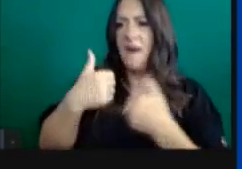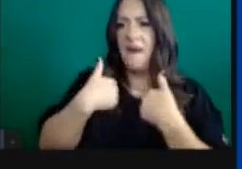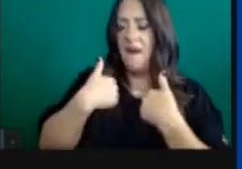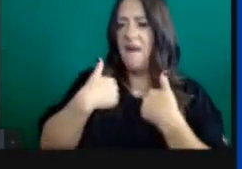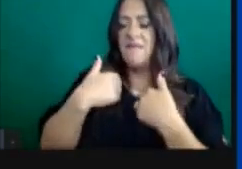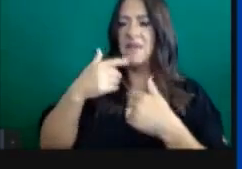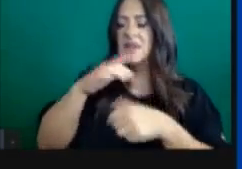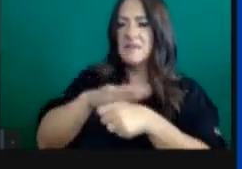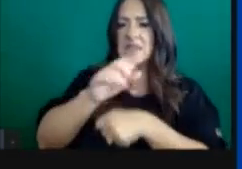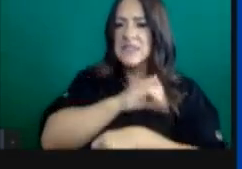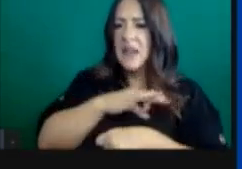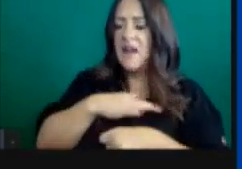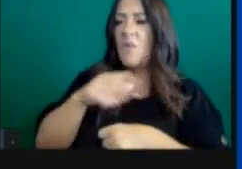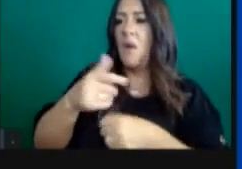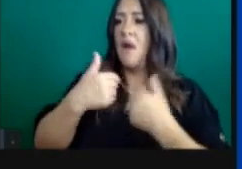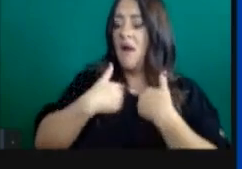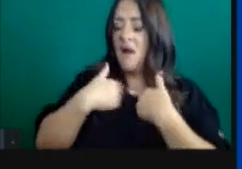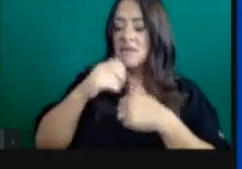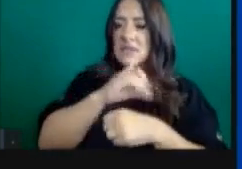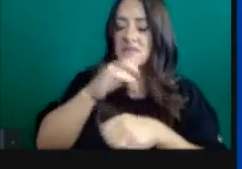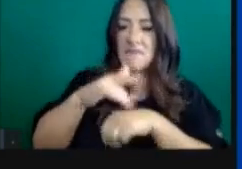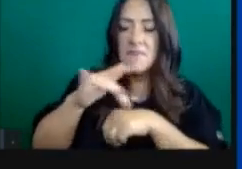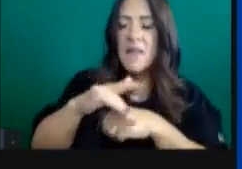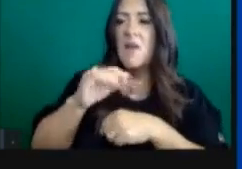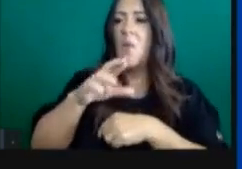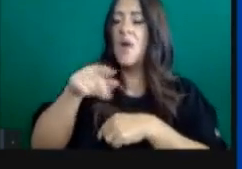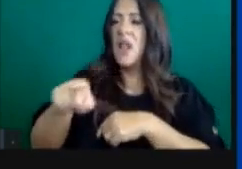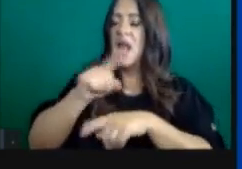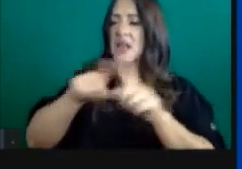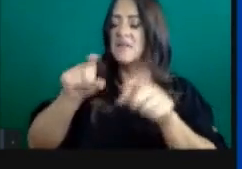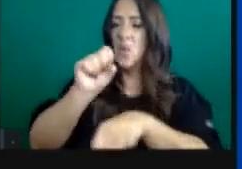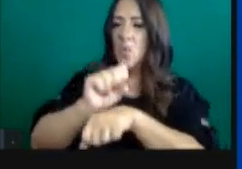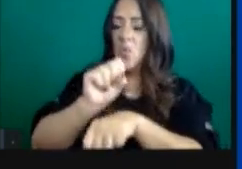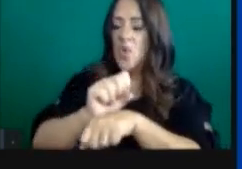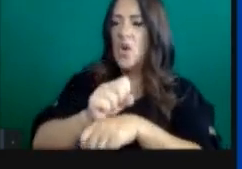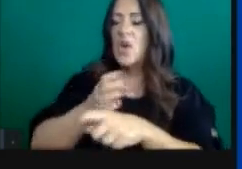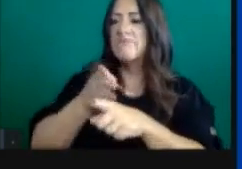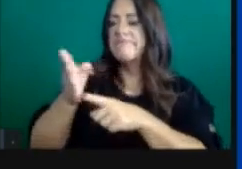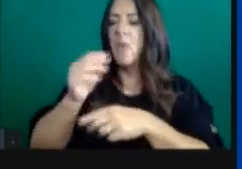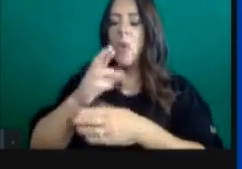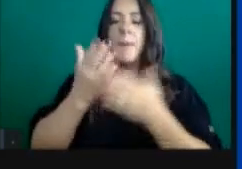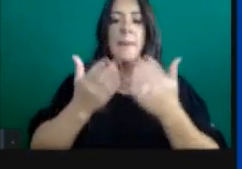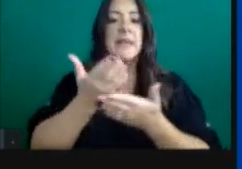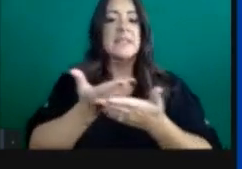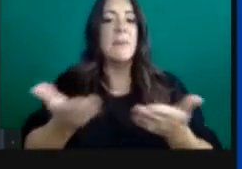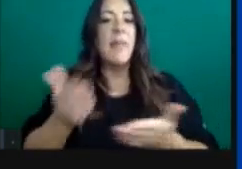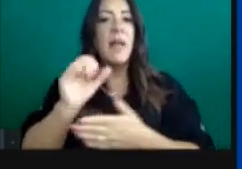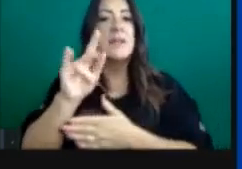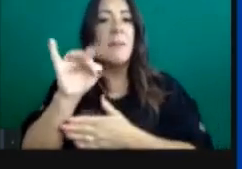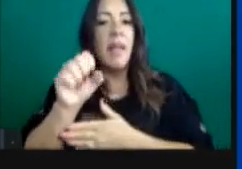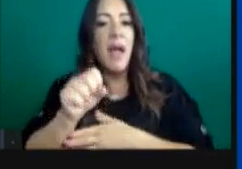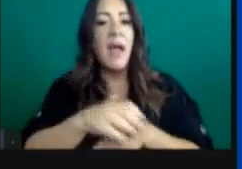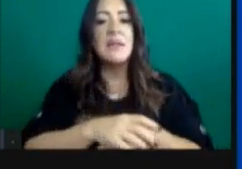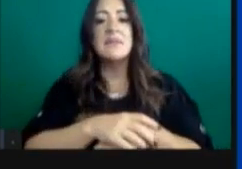THAT THEY ARE IN OTHER PARTS OF THE HOSPITAL THAT THEY ARE NOT USUALLY FOUND.